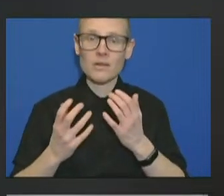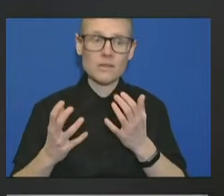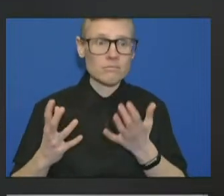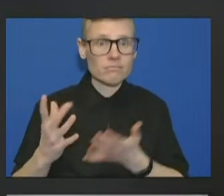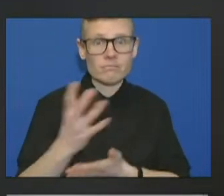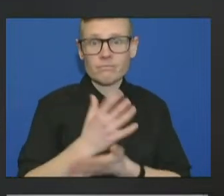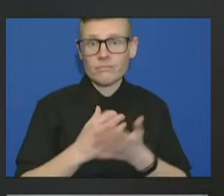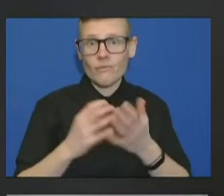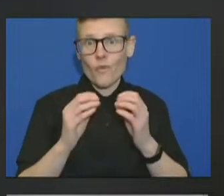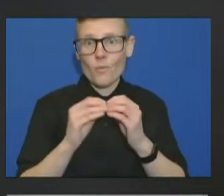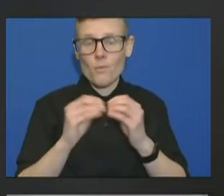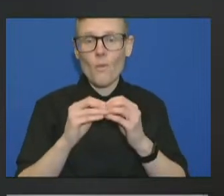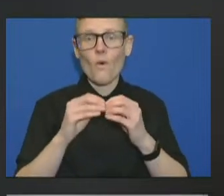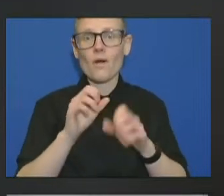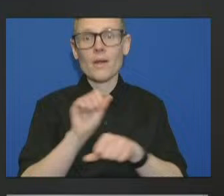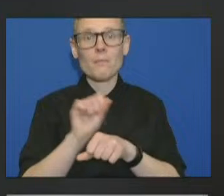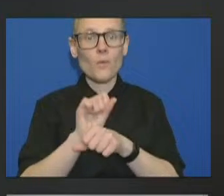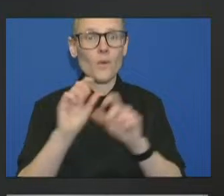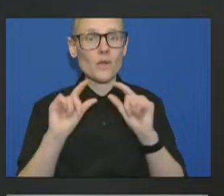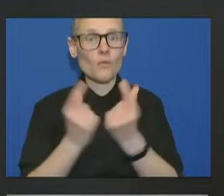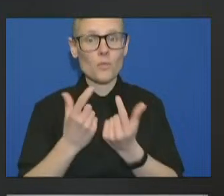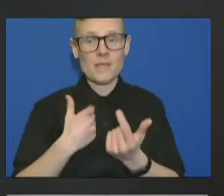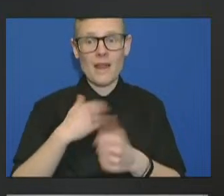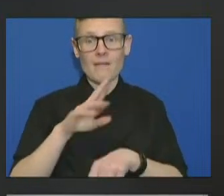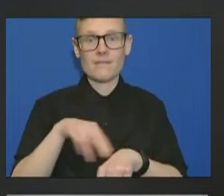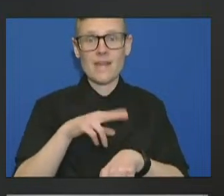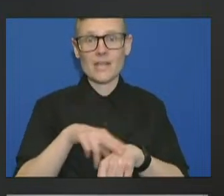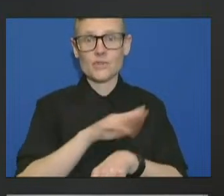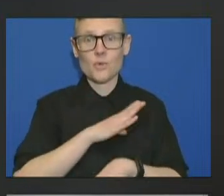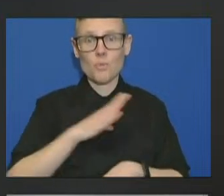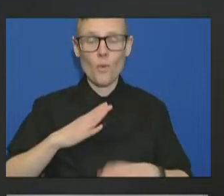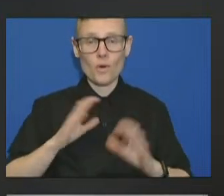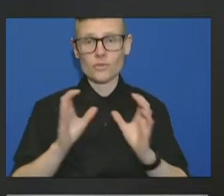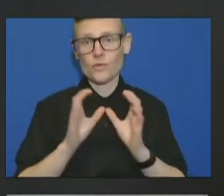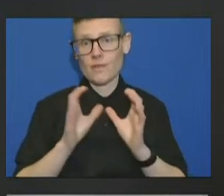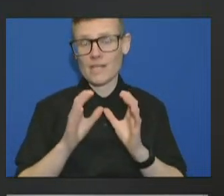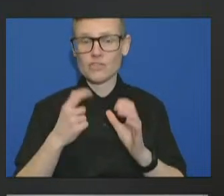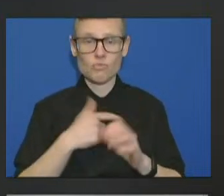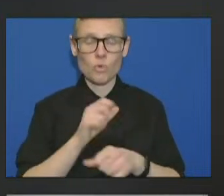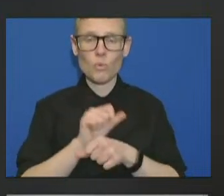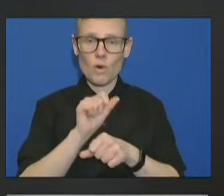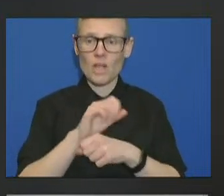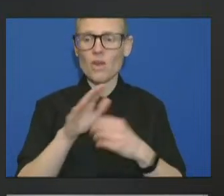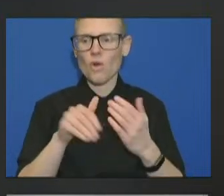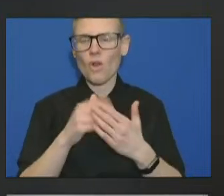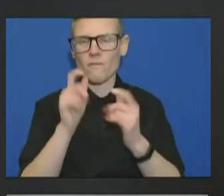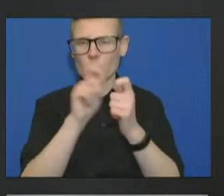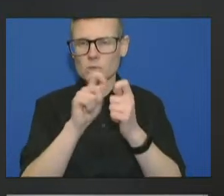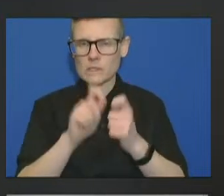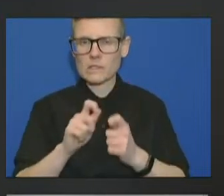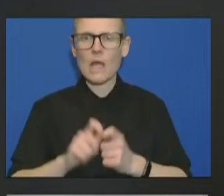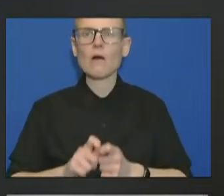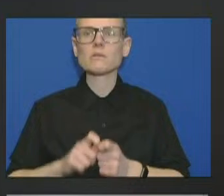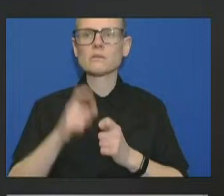this category even further to encompass other employee groups that have national board